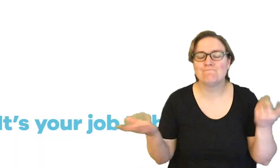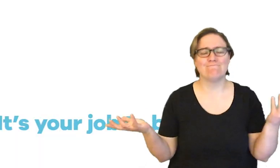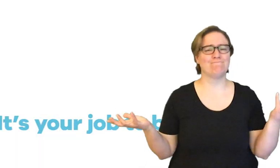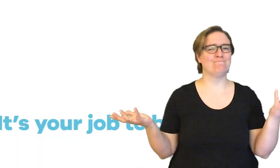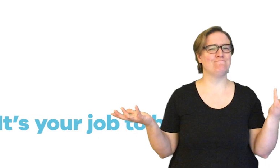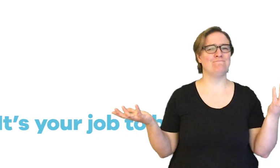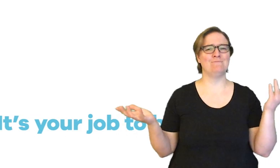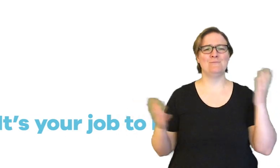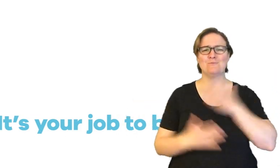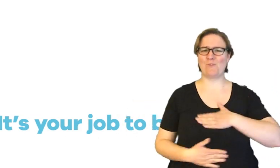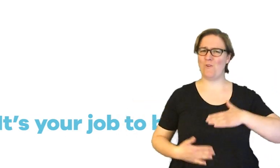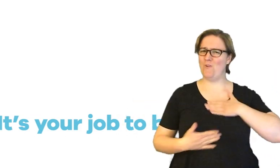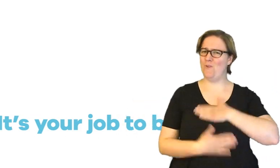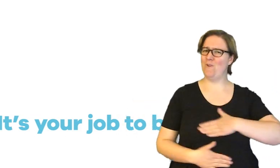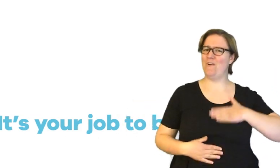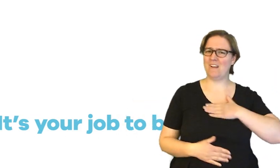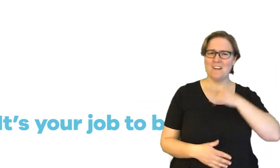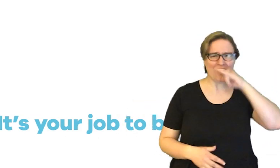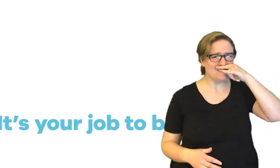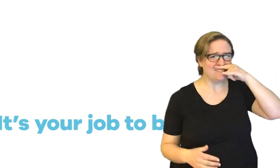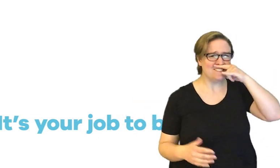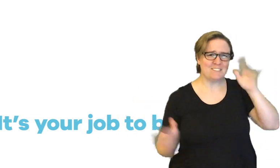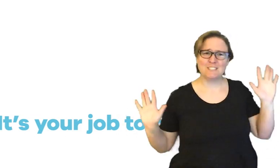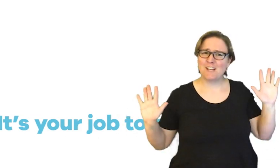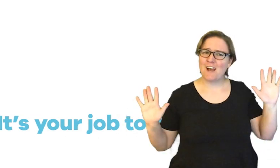It's your job to be a kid.